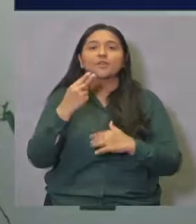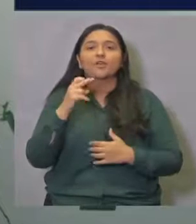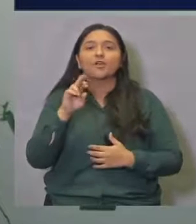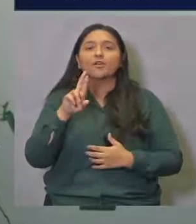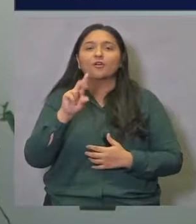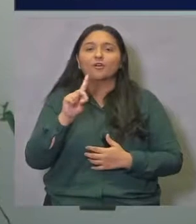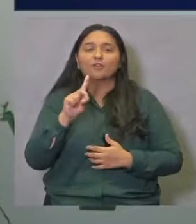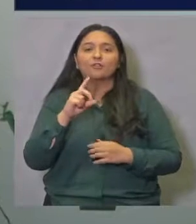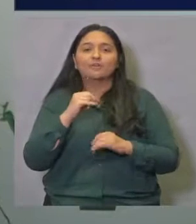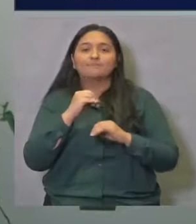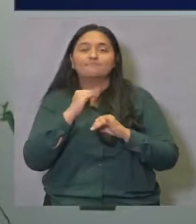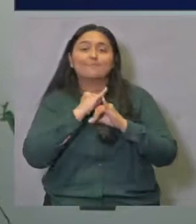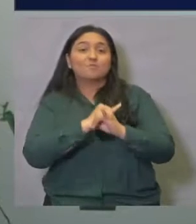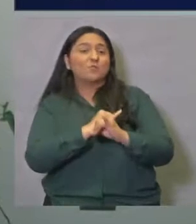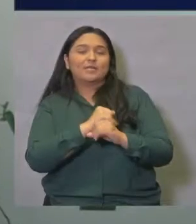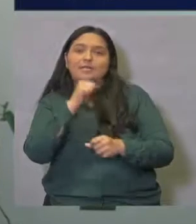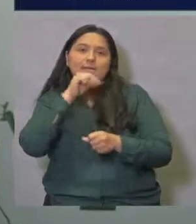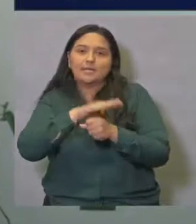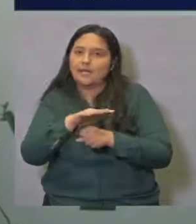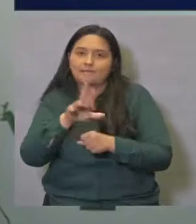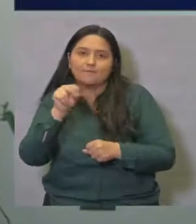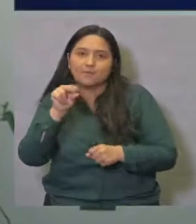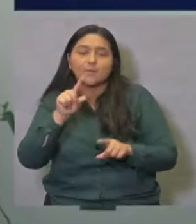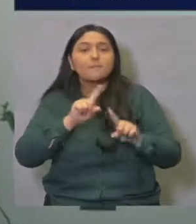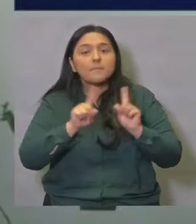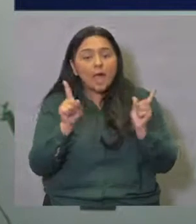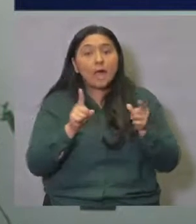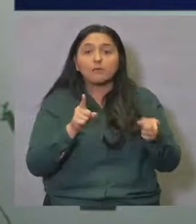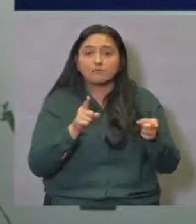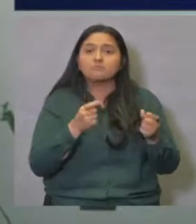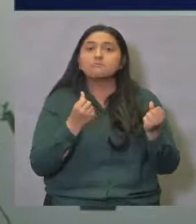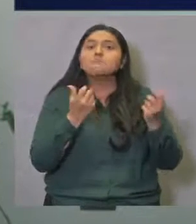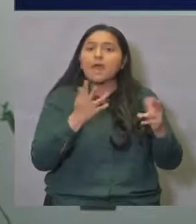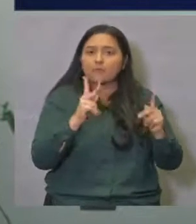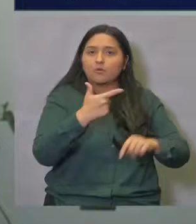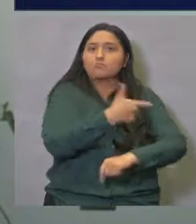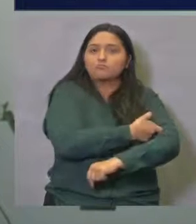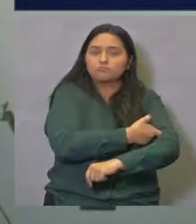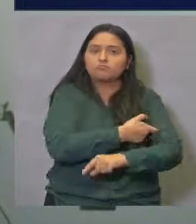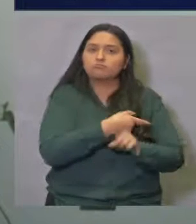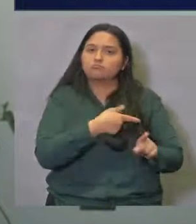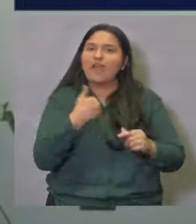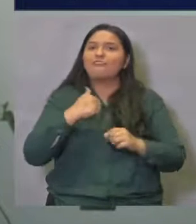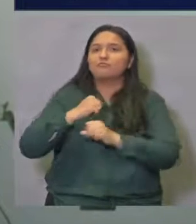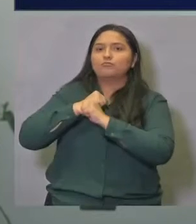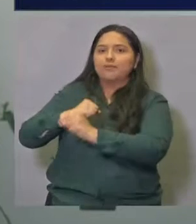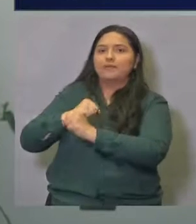OF POPULATION HERD IMMUNITY, BUT